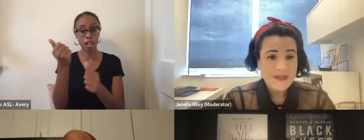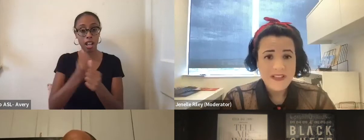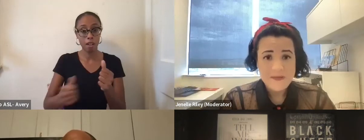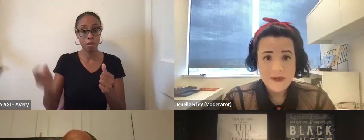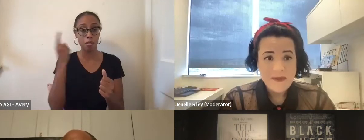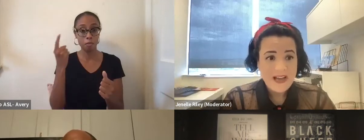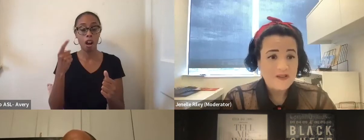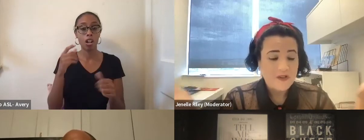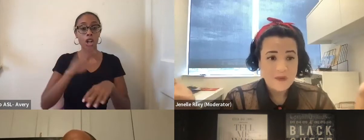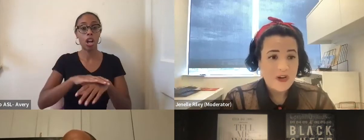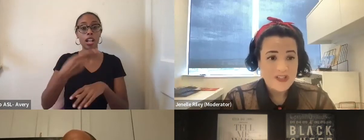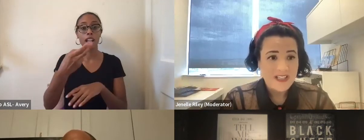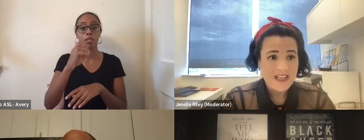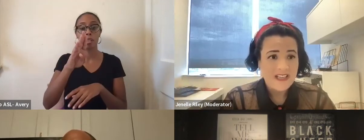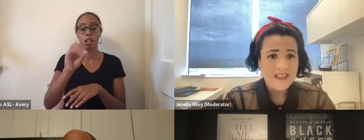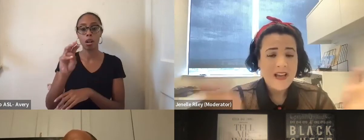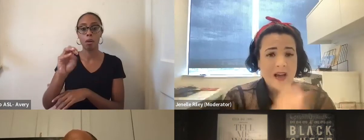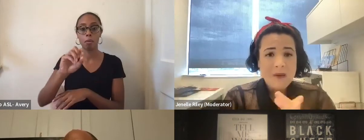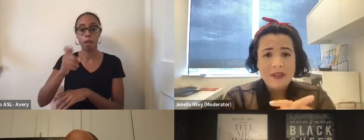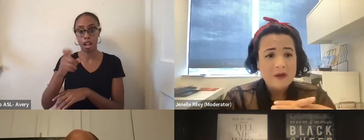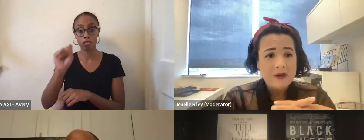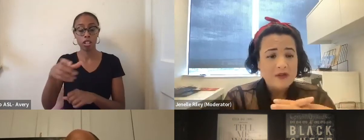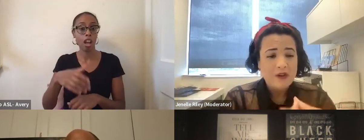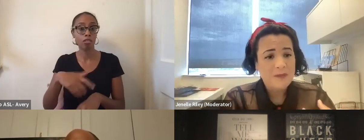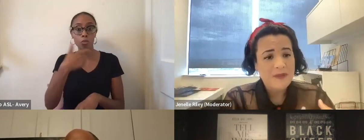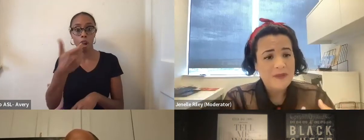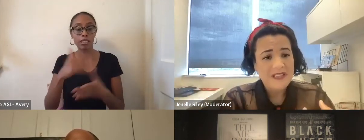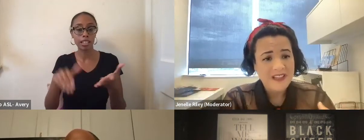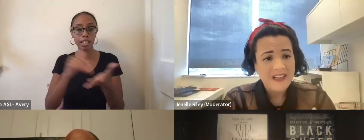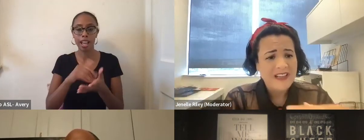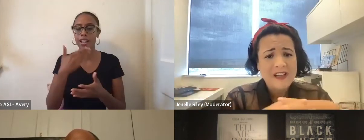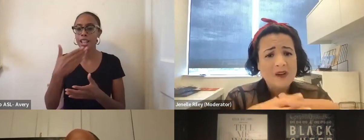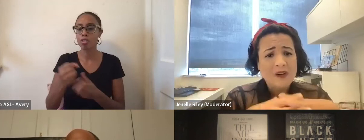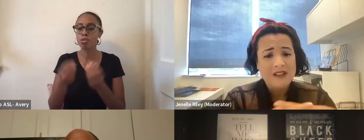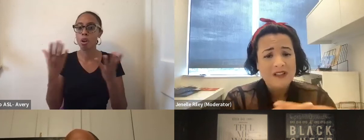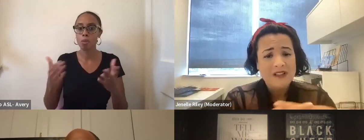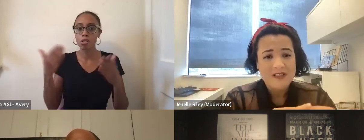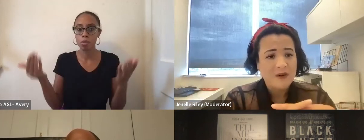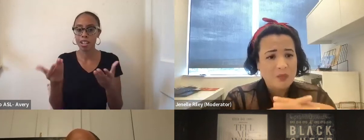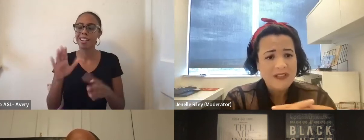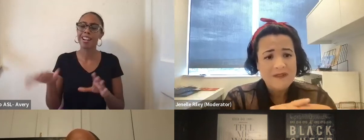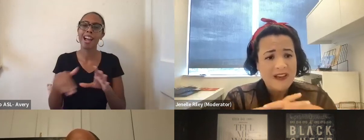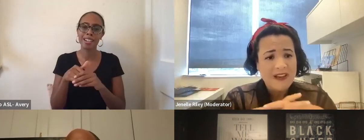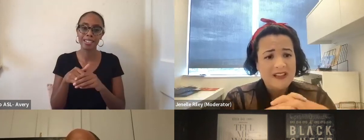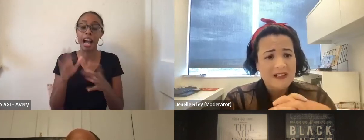Thank you so much for being here today. And congratulations on a really fascinating film. Thank you very much.